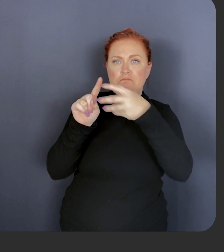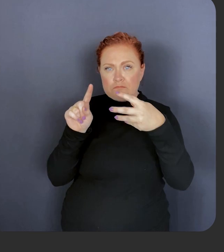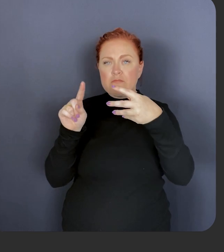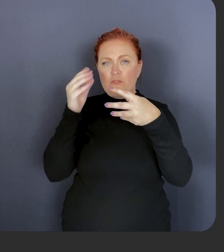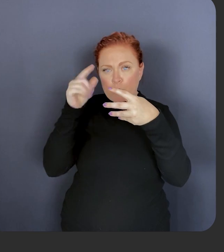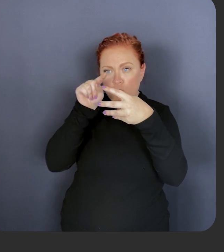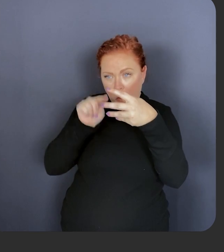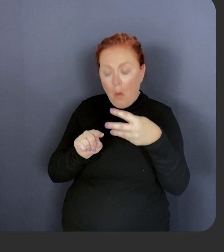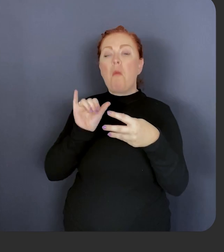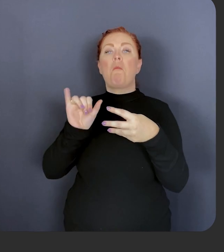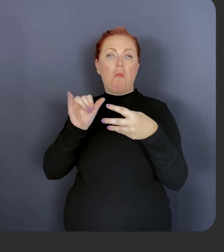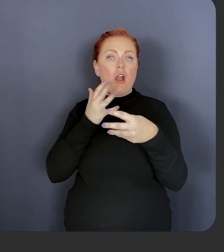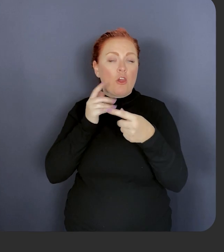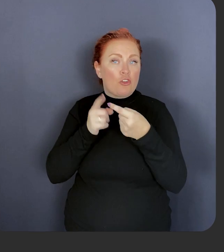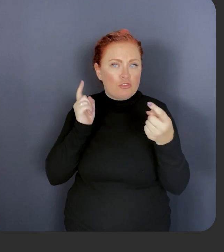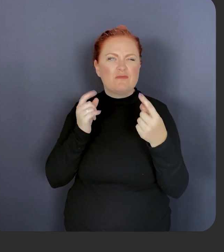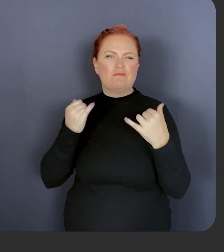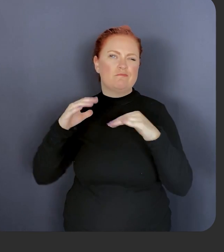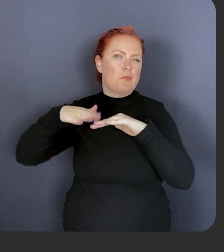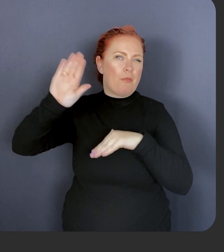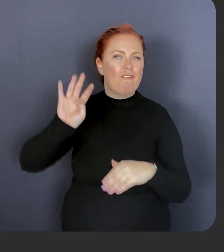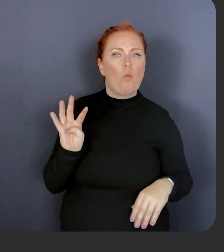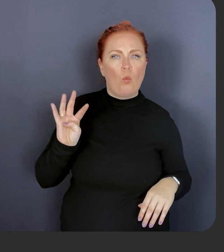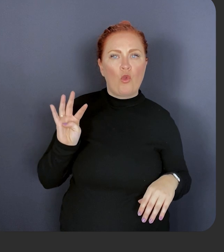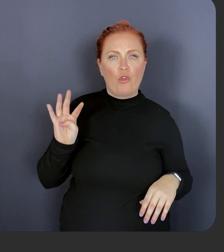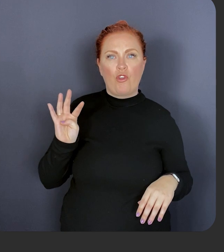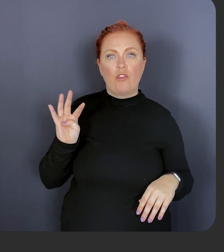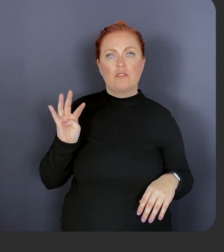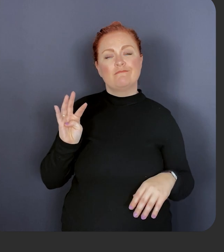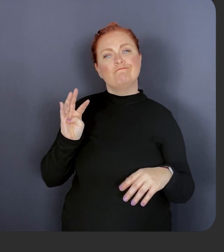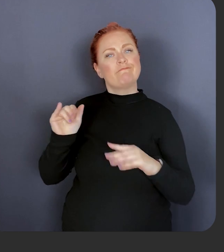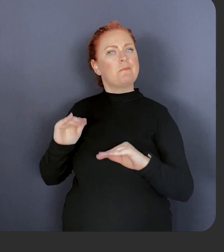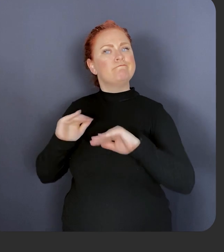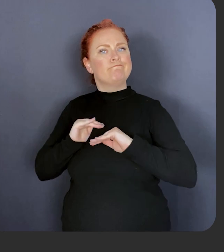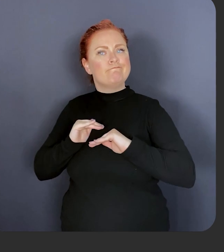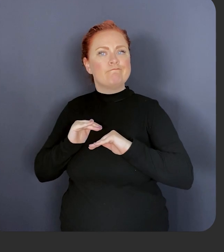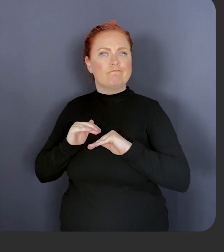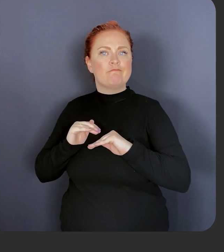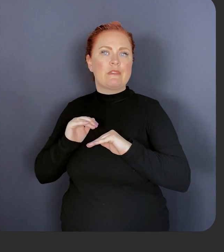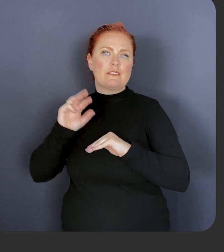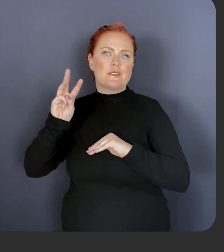that color contrast is now above four, which is meeting the guidelines that I need.